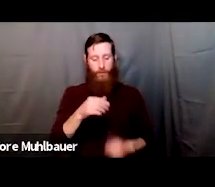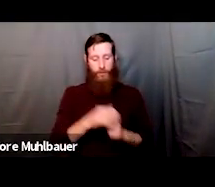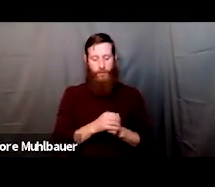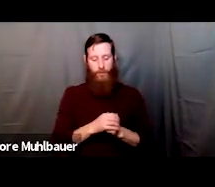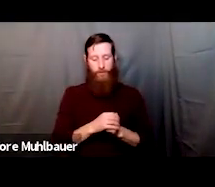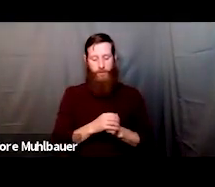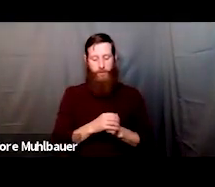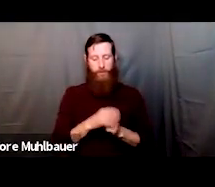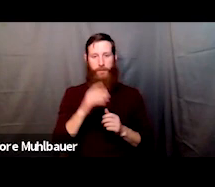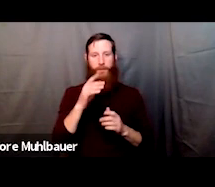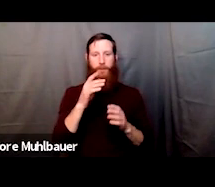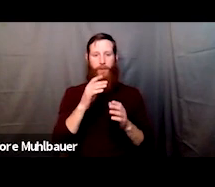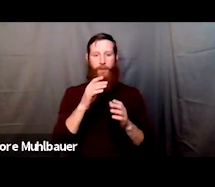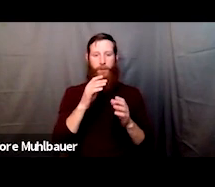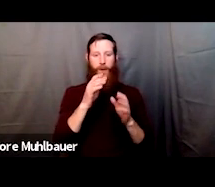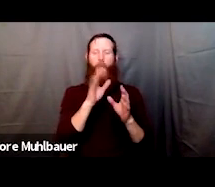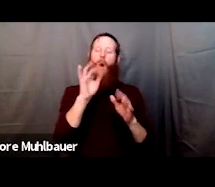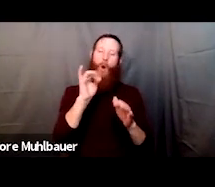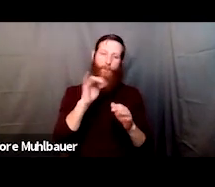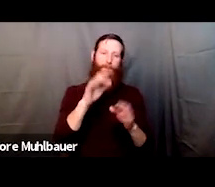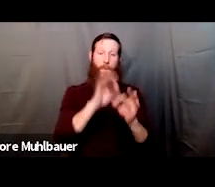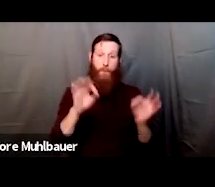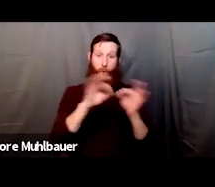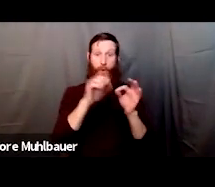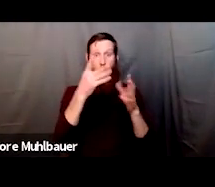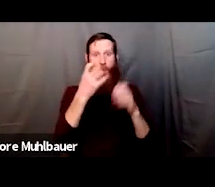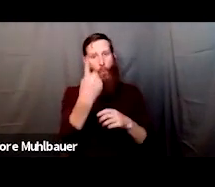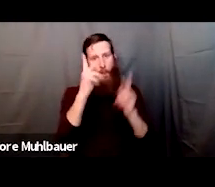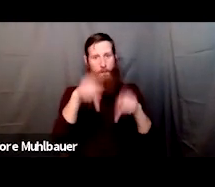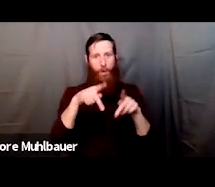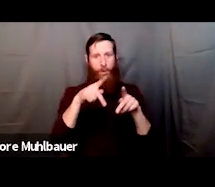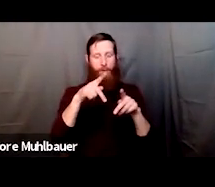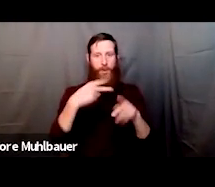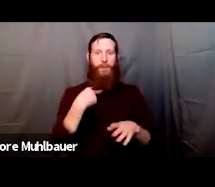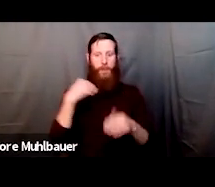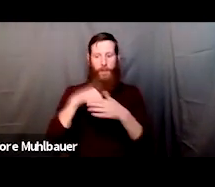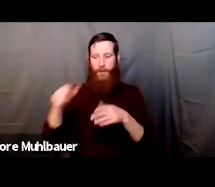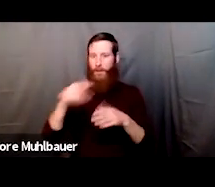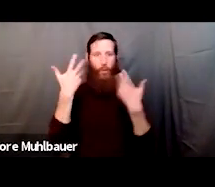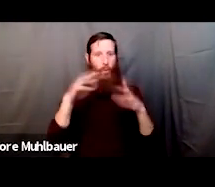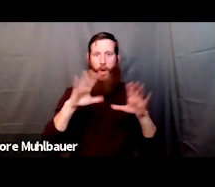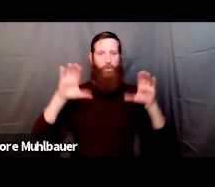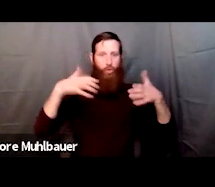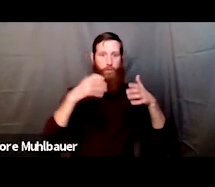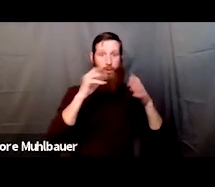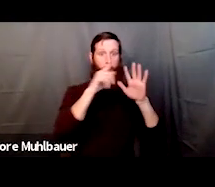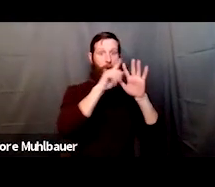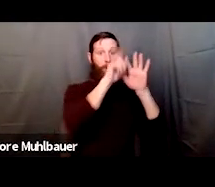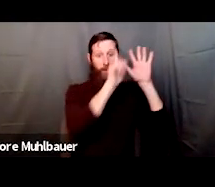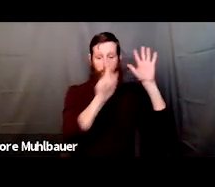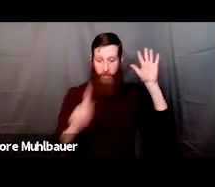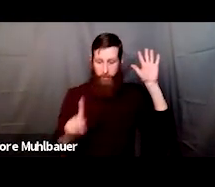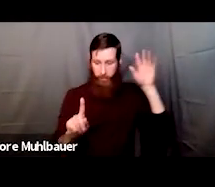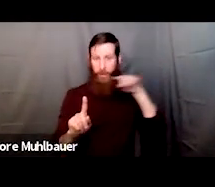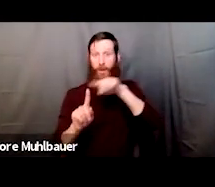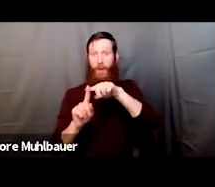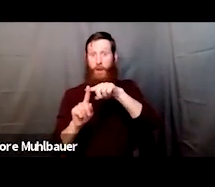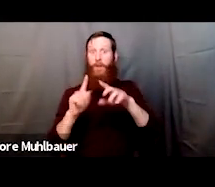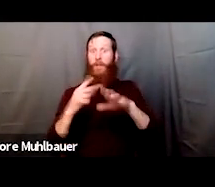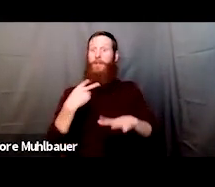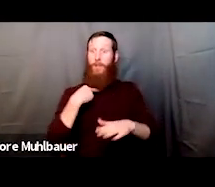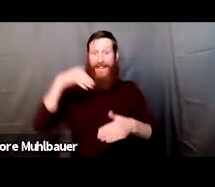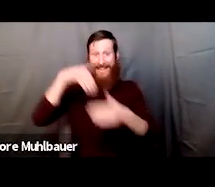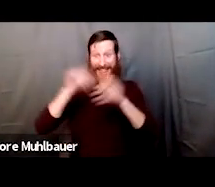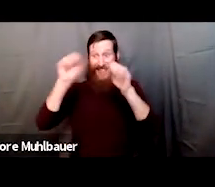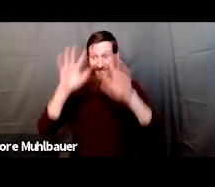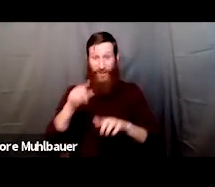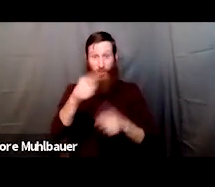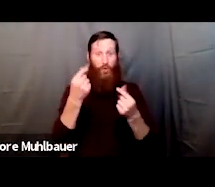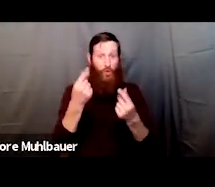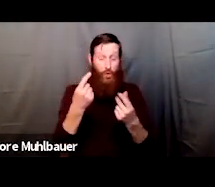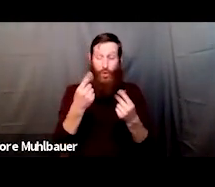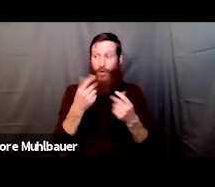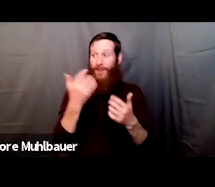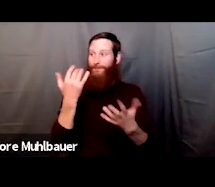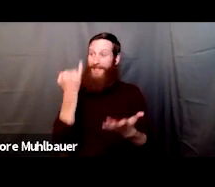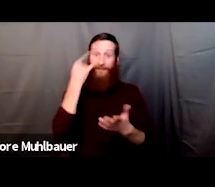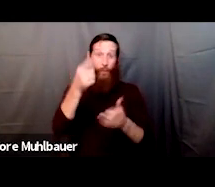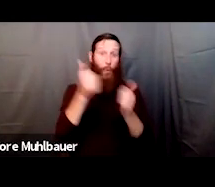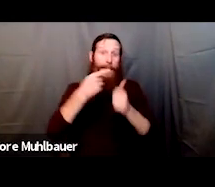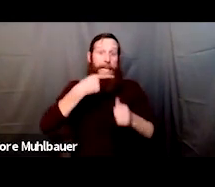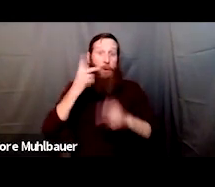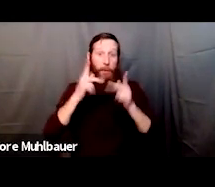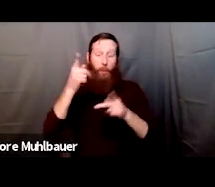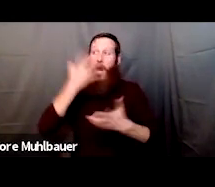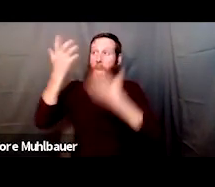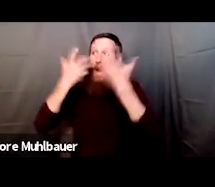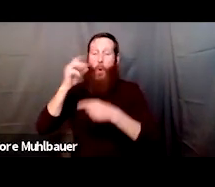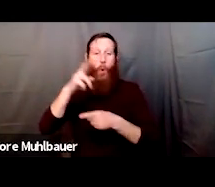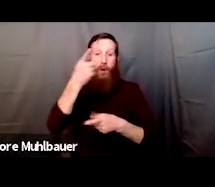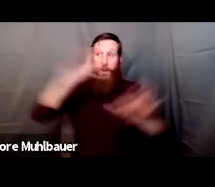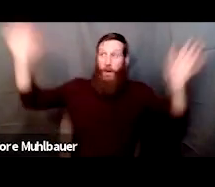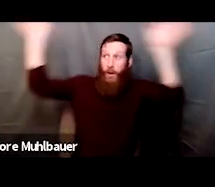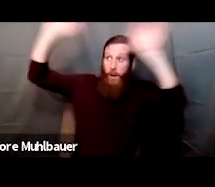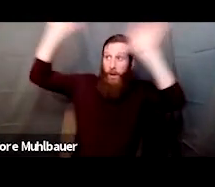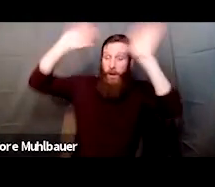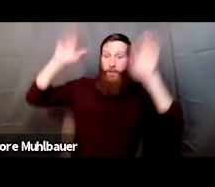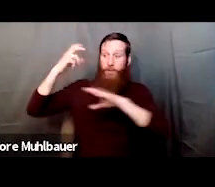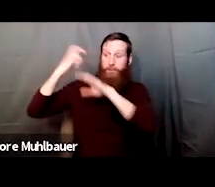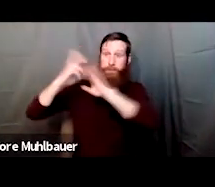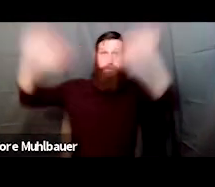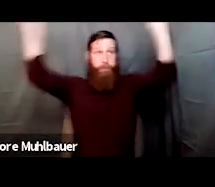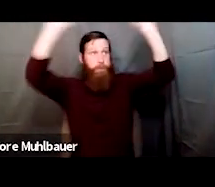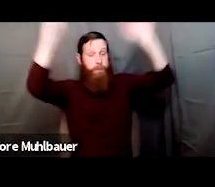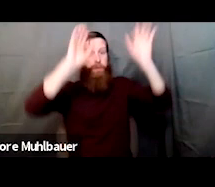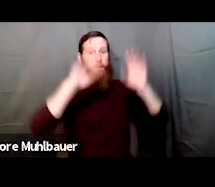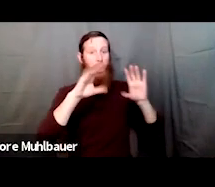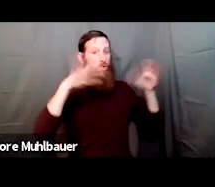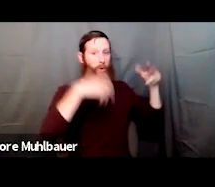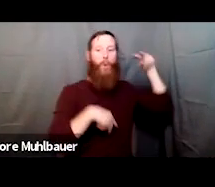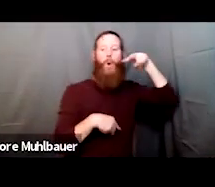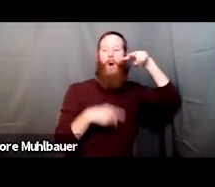one thing to do is expose only ONE person at a time to the slope. You don't want to be in a situation where everyone is caught in the avalanche. You just want one person caught in the avalanche. You can make some noise if you are travelling with a hearing group,or waving your arms and getting people's attention so that way the group knows to watch you.